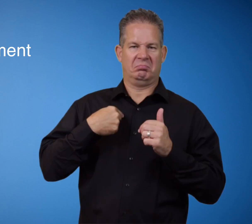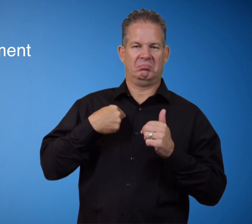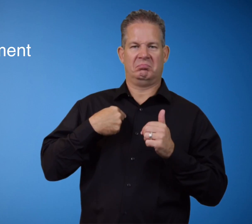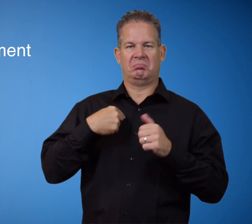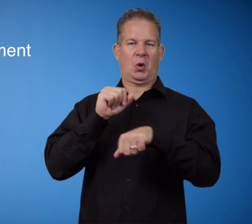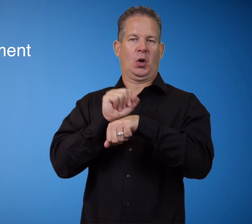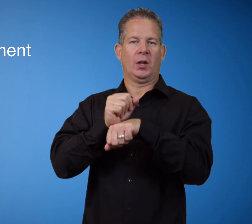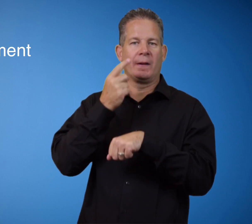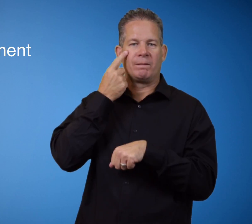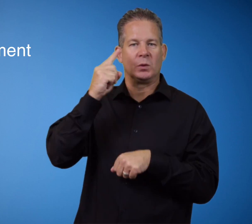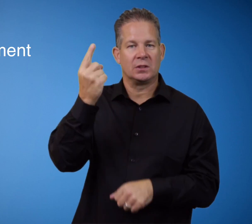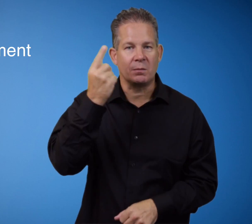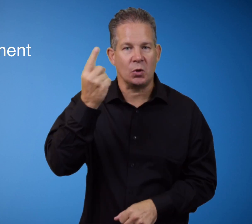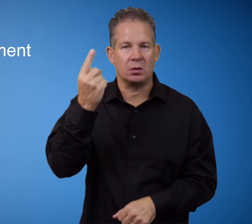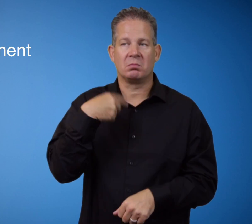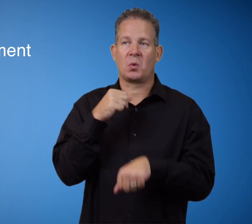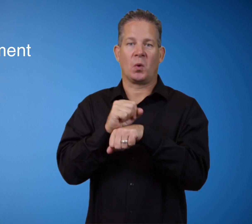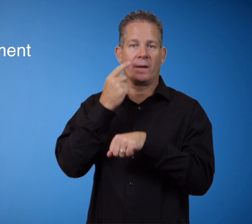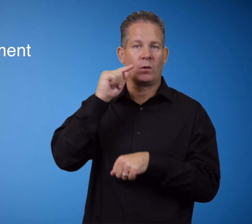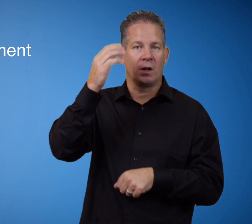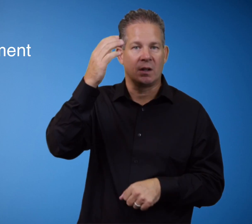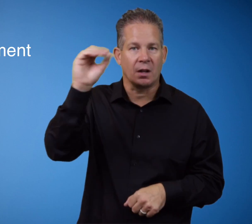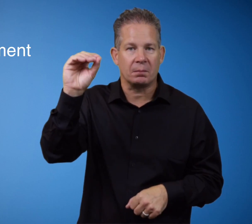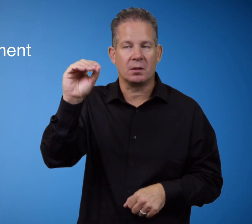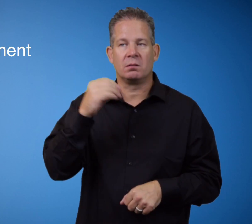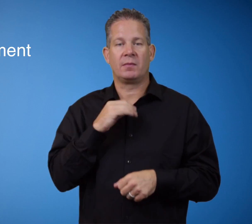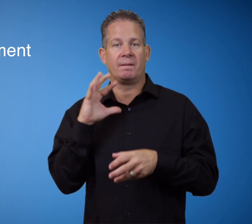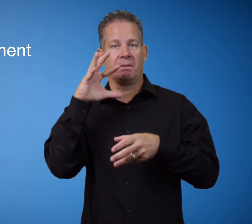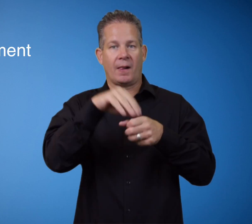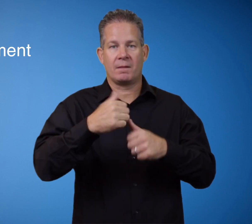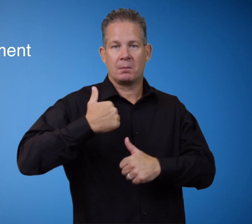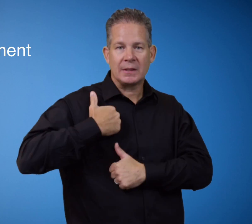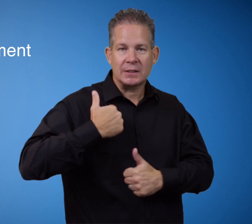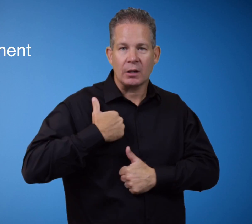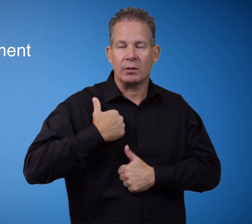Employment refers to the idea that I work for someone, be that a company, the military,